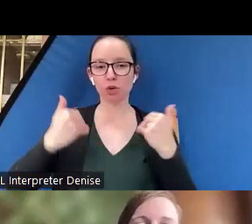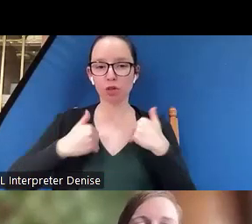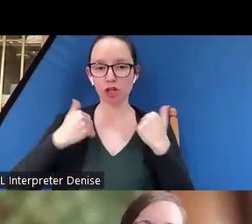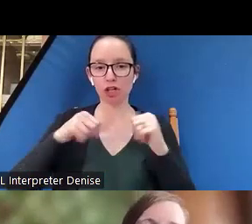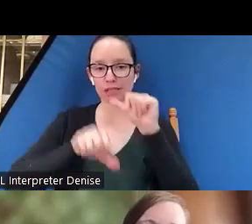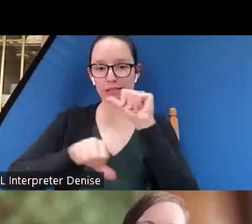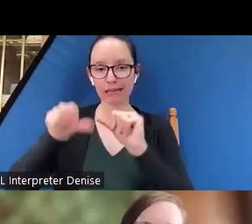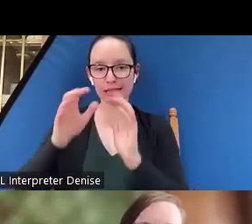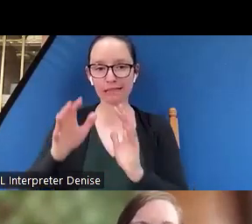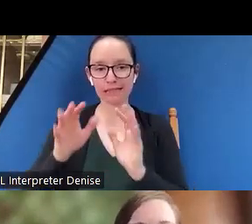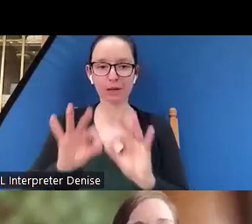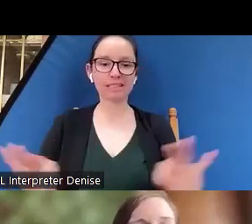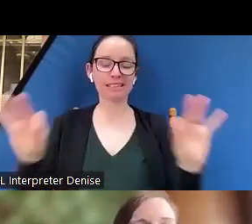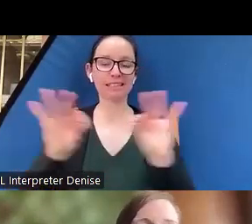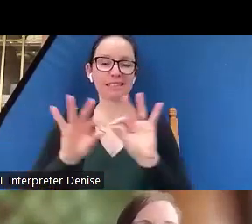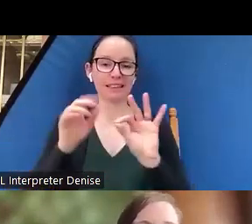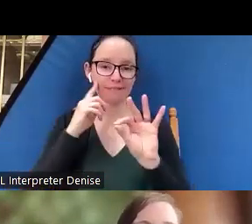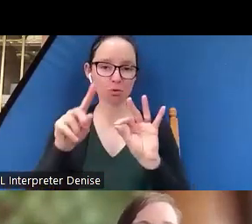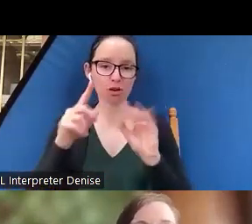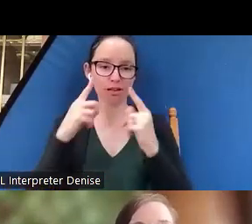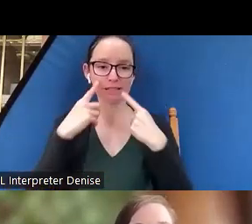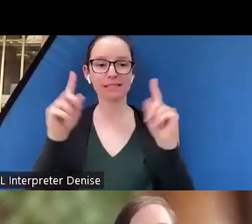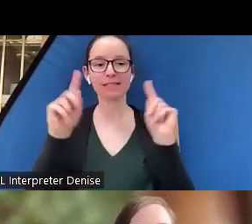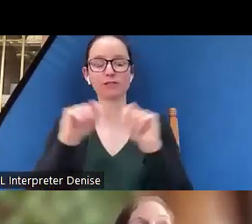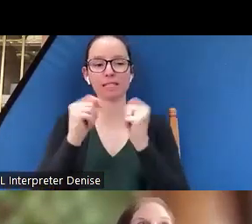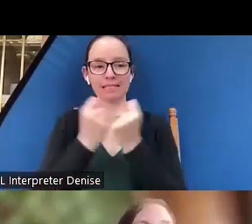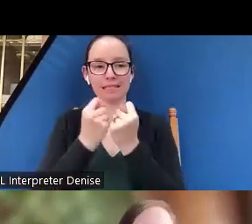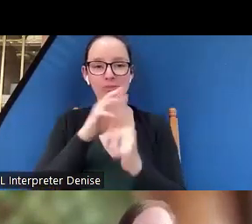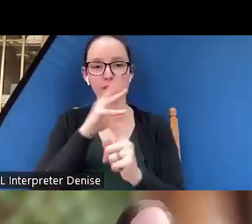with successful team culture because it also helps address